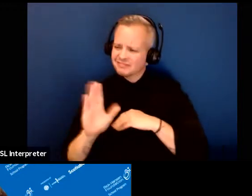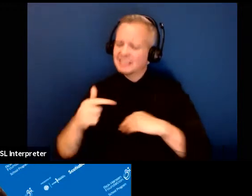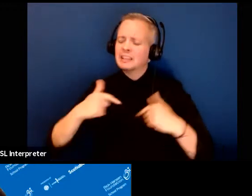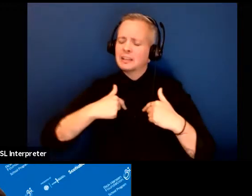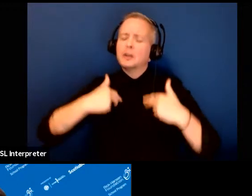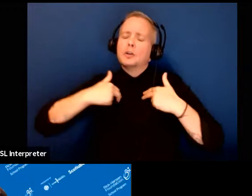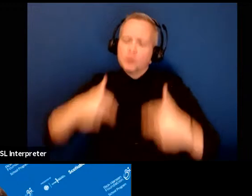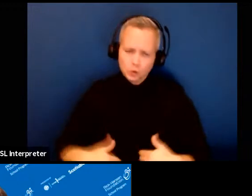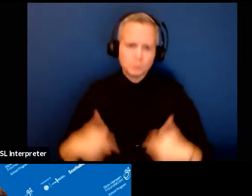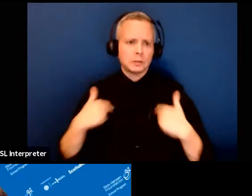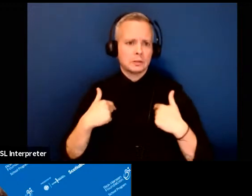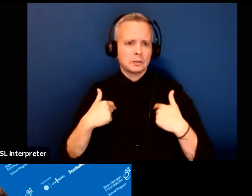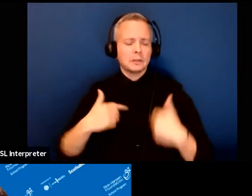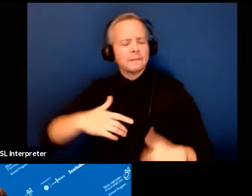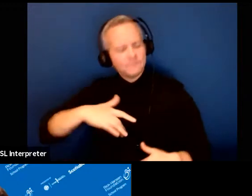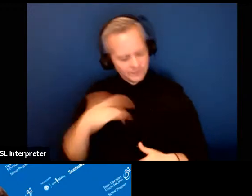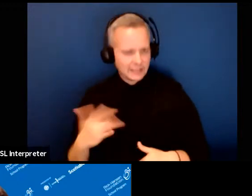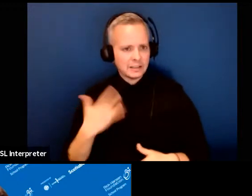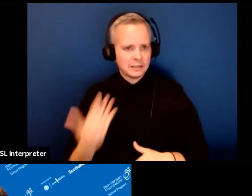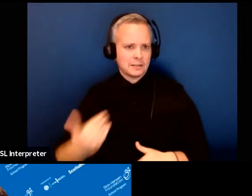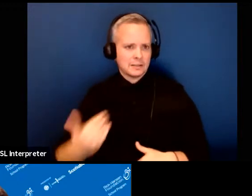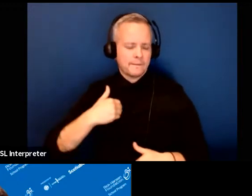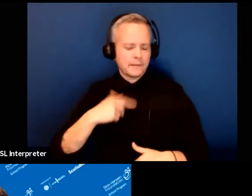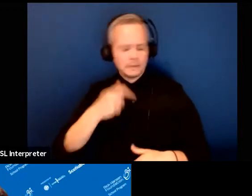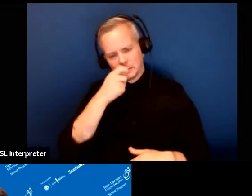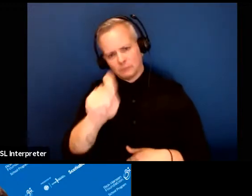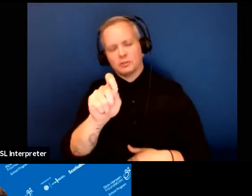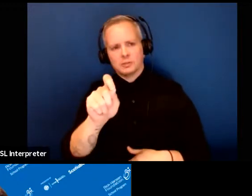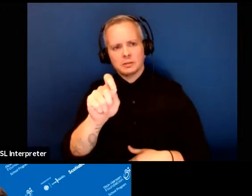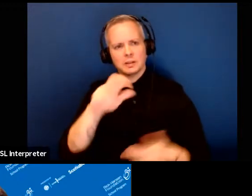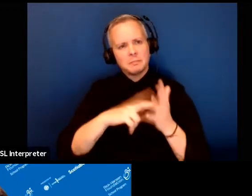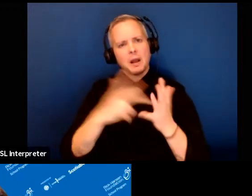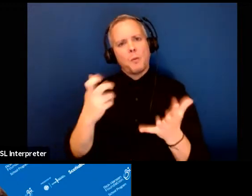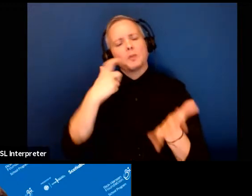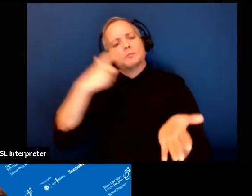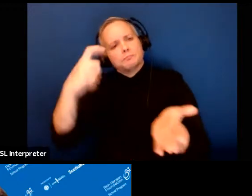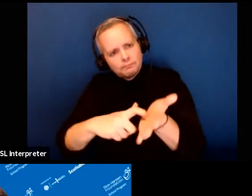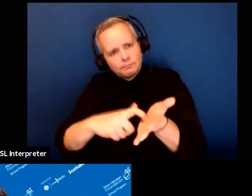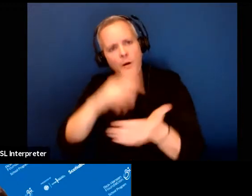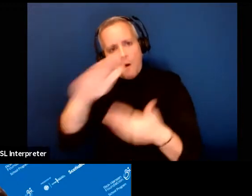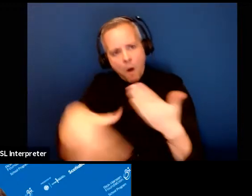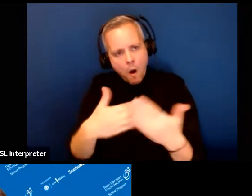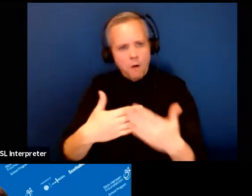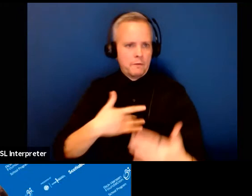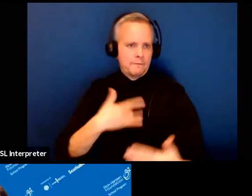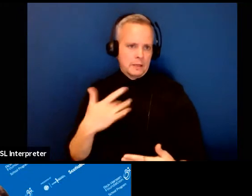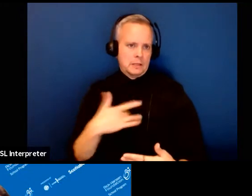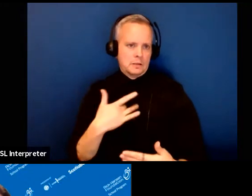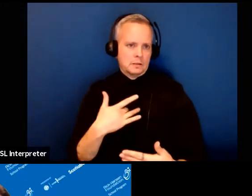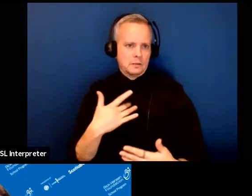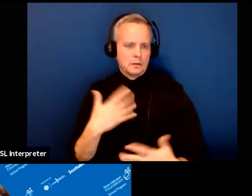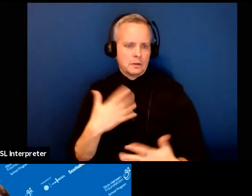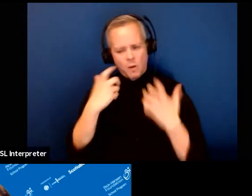WE HAVE FEELINGS. AND WE SHOULD ACKNOWLEDGE AND FEEL THOSE FEELINGS. AND I REALLY STRONGLY BELIEVE